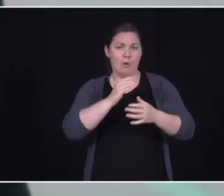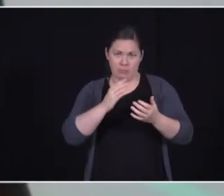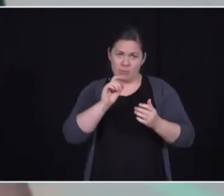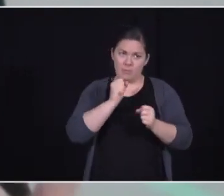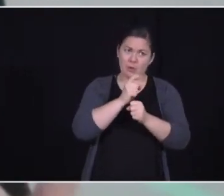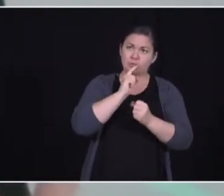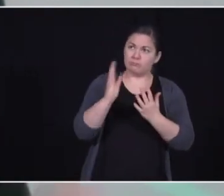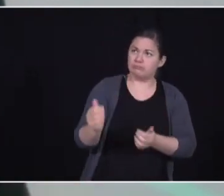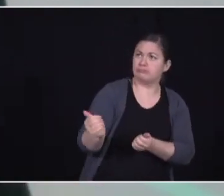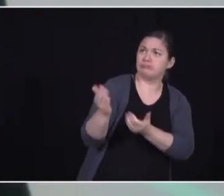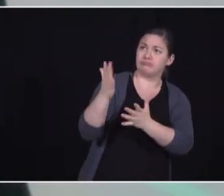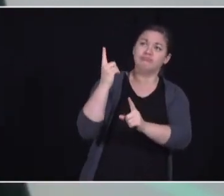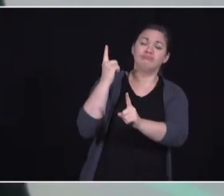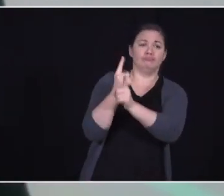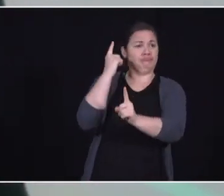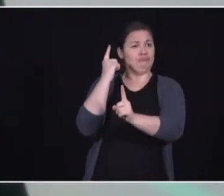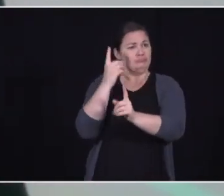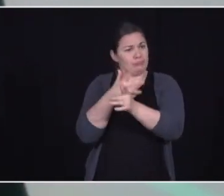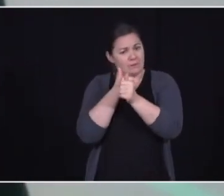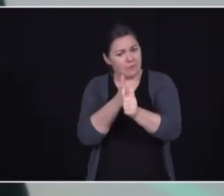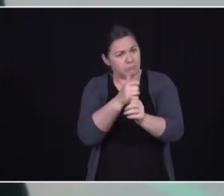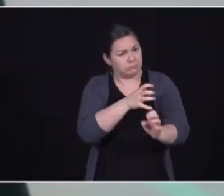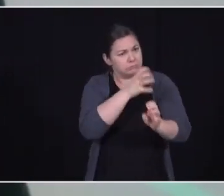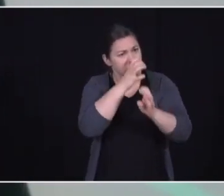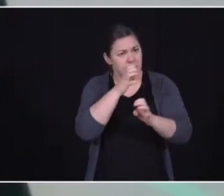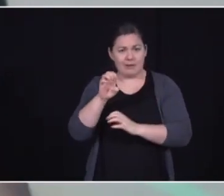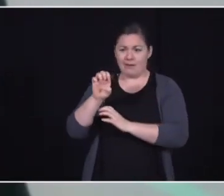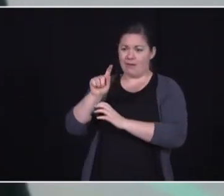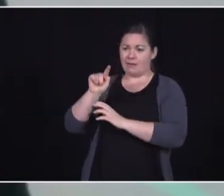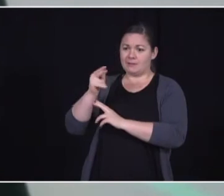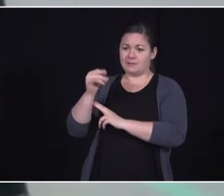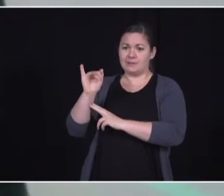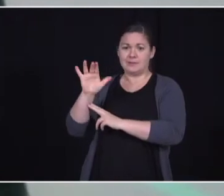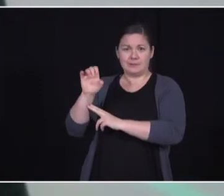that our vaccine distribution and prioritization recommendations are of the highest ethical quality.